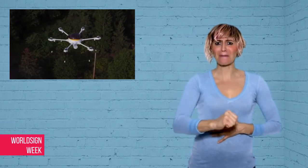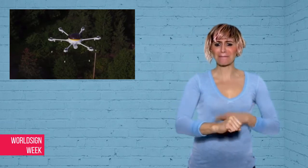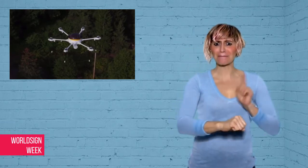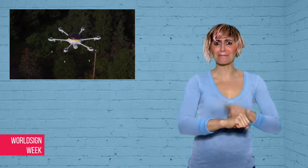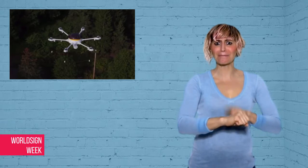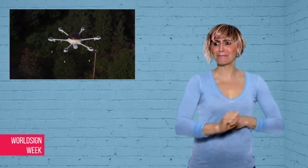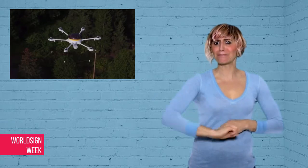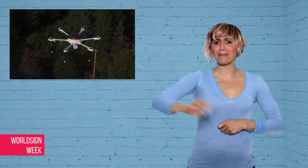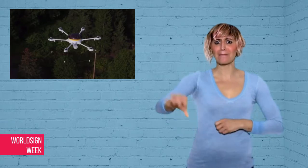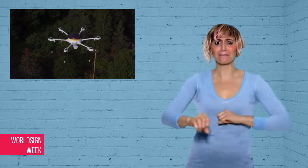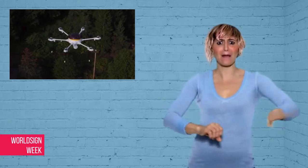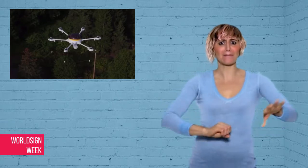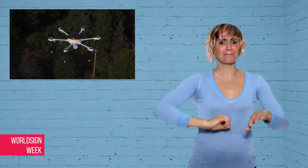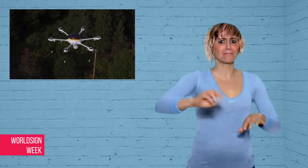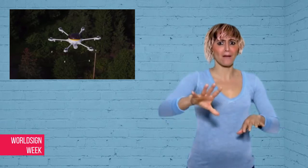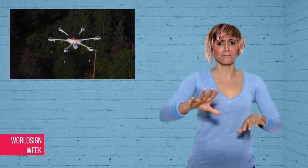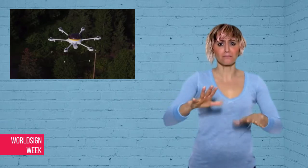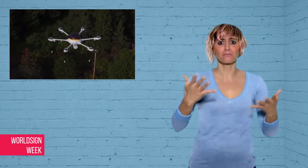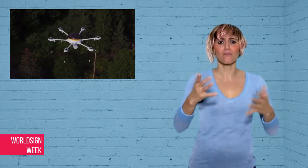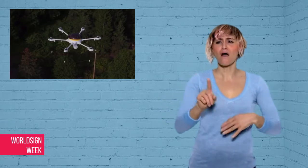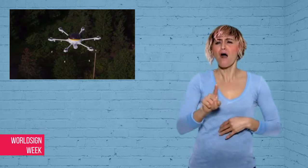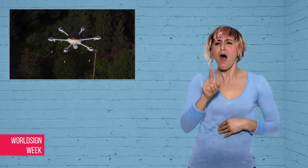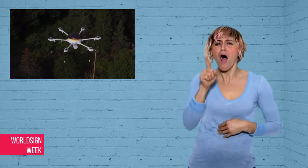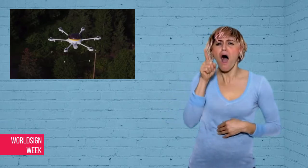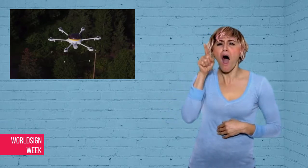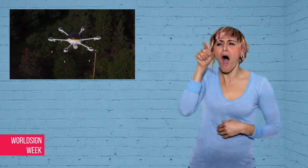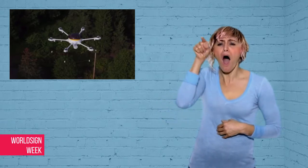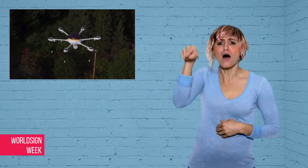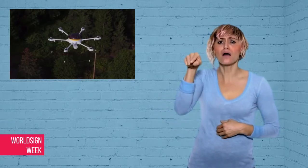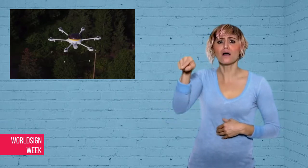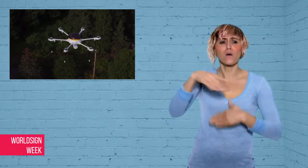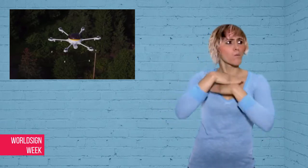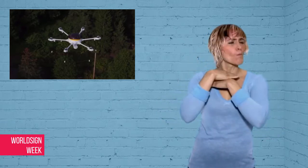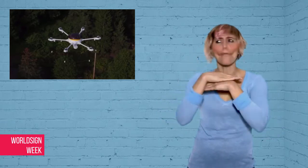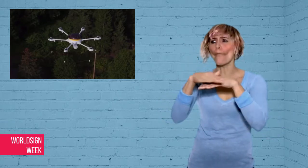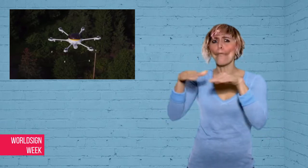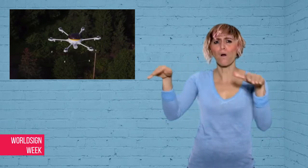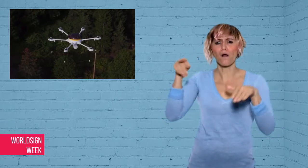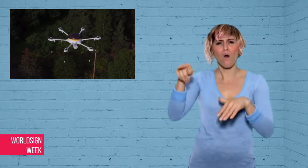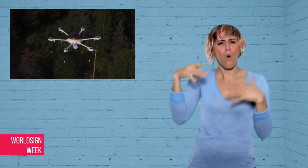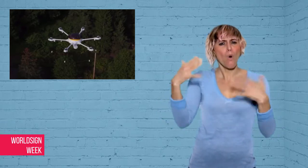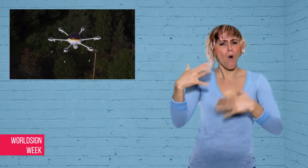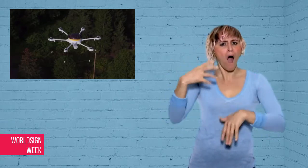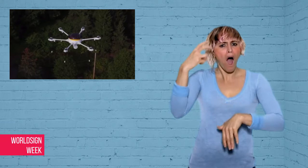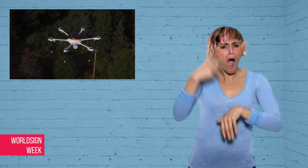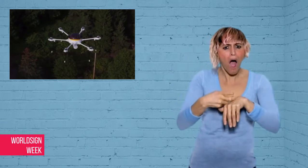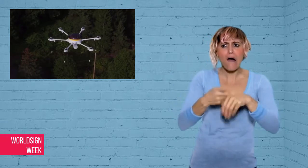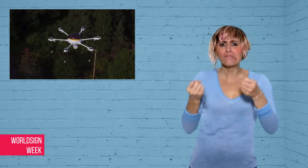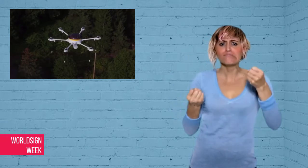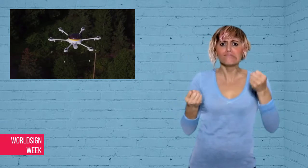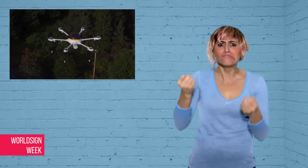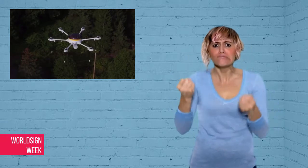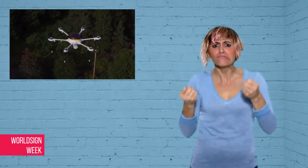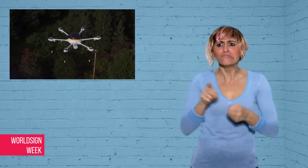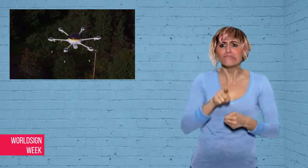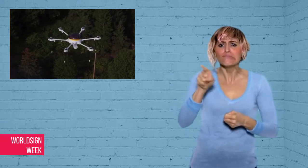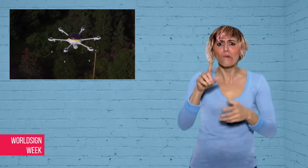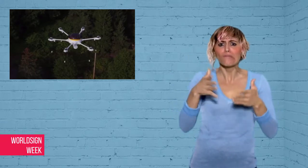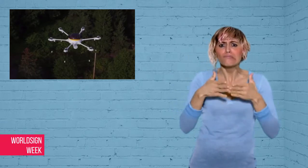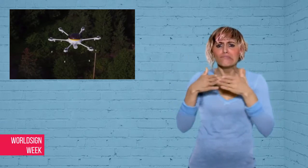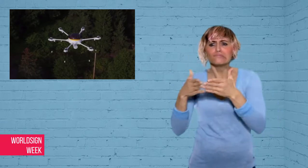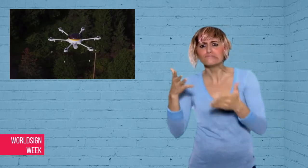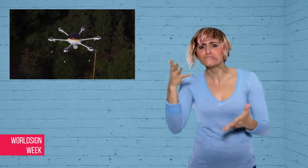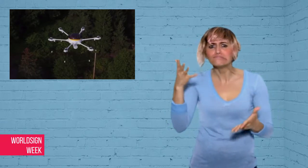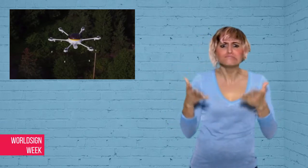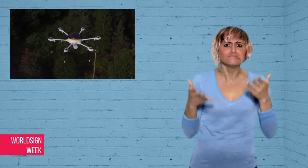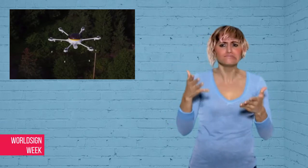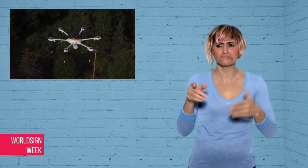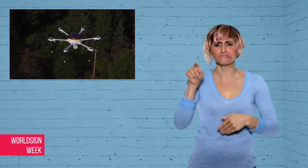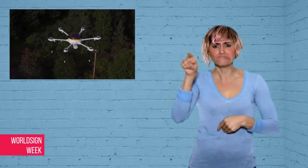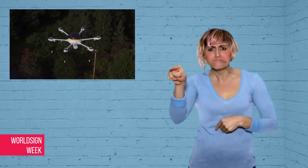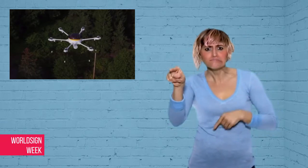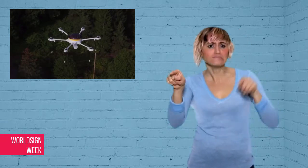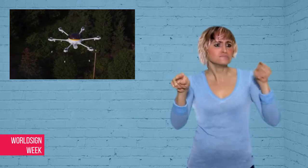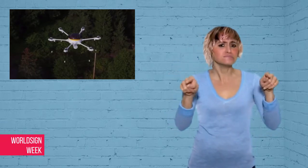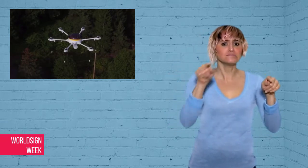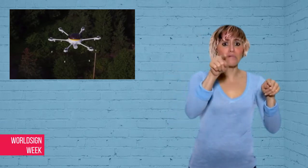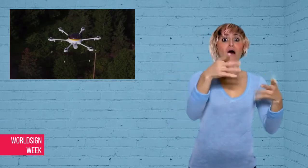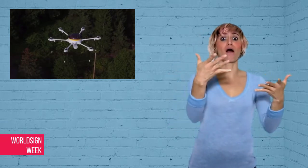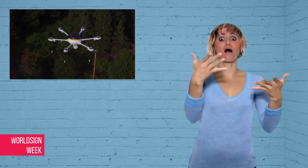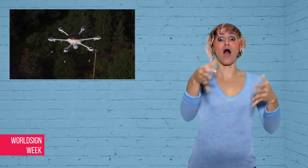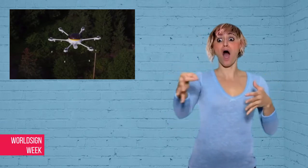to make urgent deliveries to remote and difficult-to-access